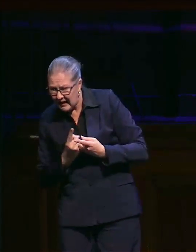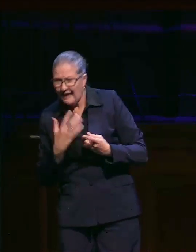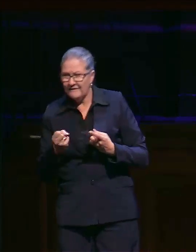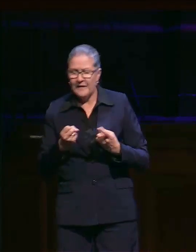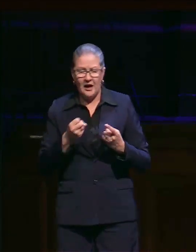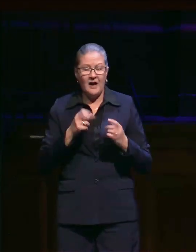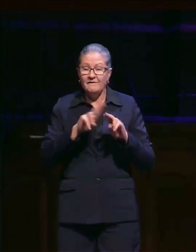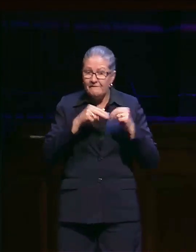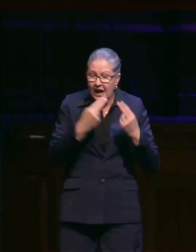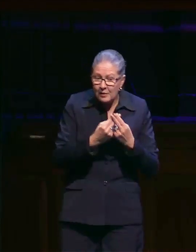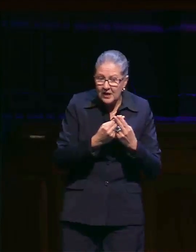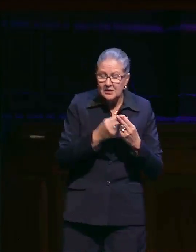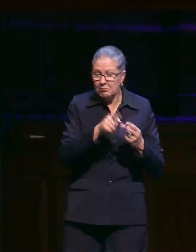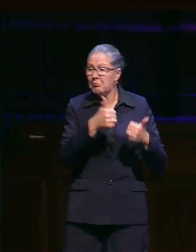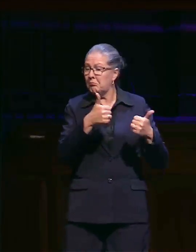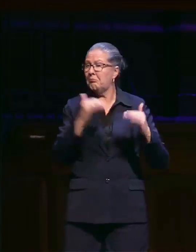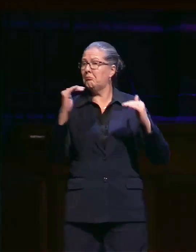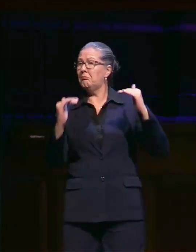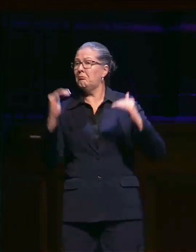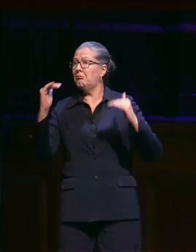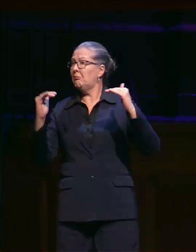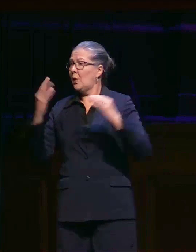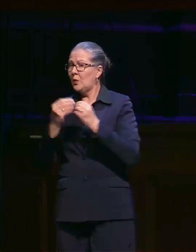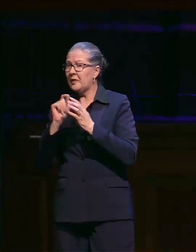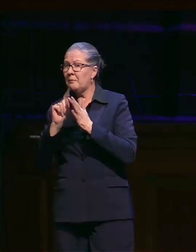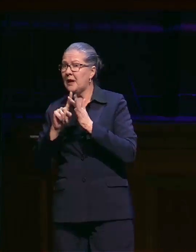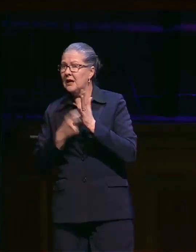are doing relative to their peers but material deprivation it tells us how